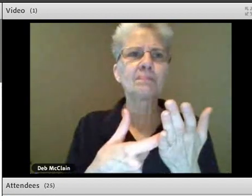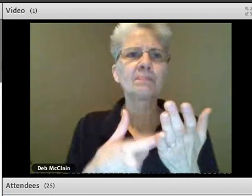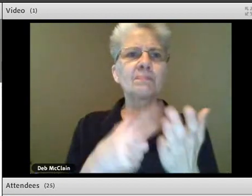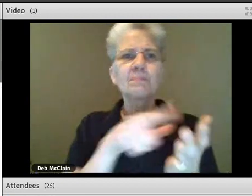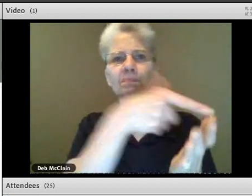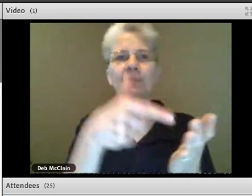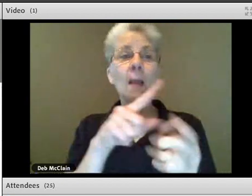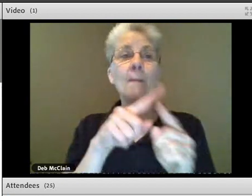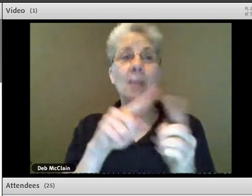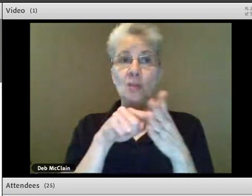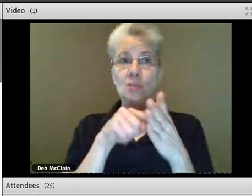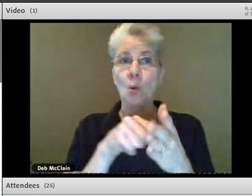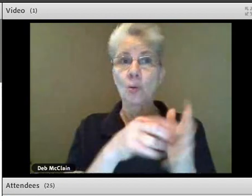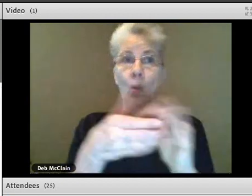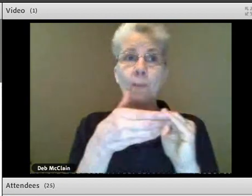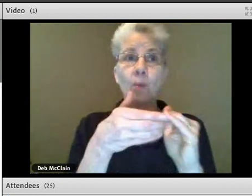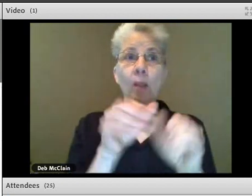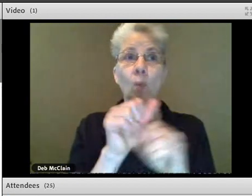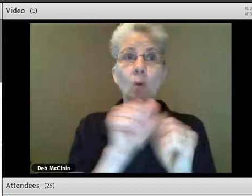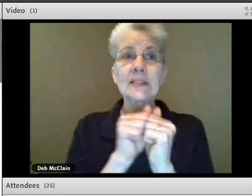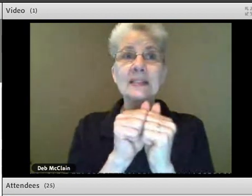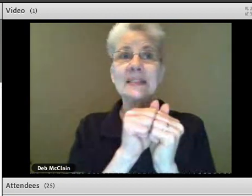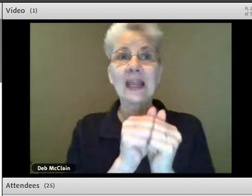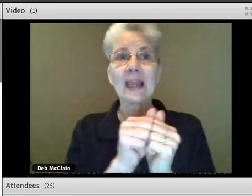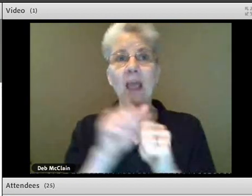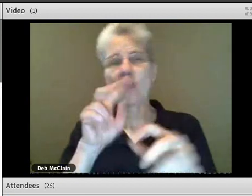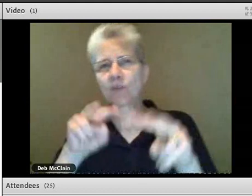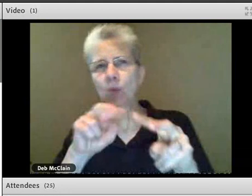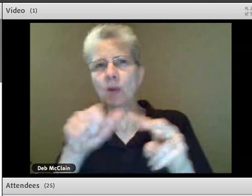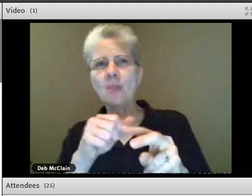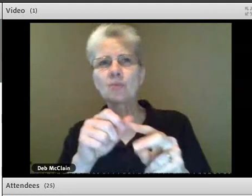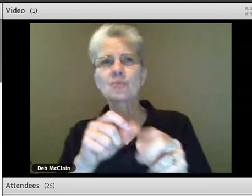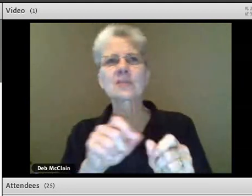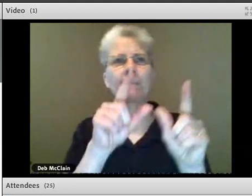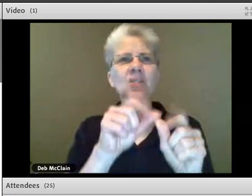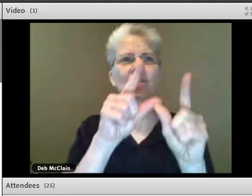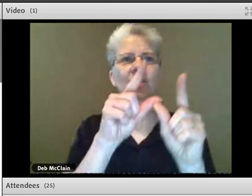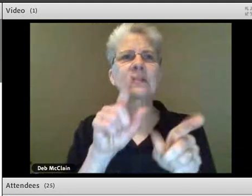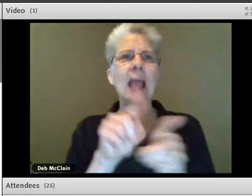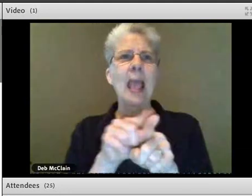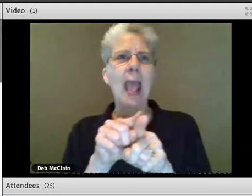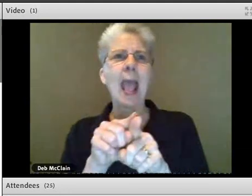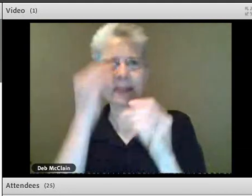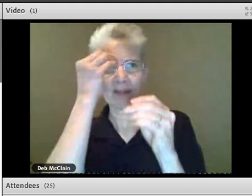but they're starting to collaborate and working together and viewing other people's submissions as information to digest,